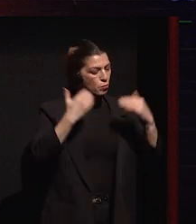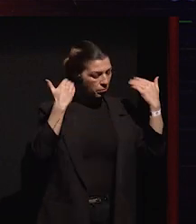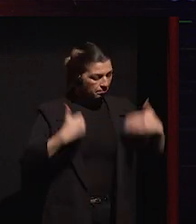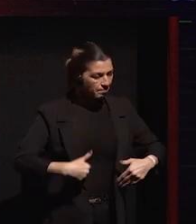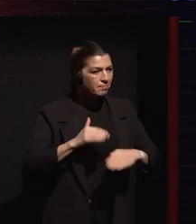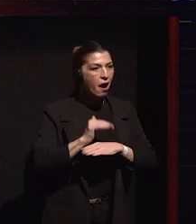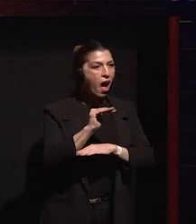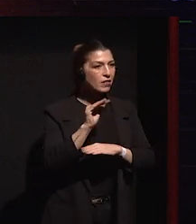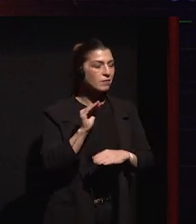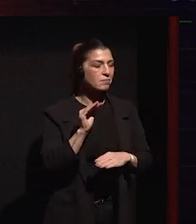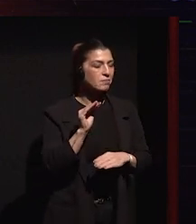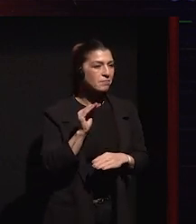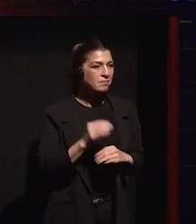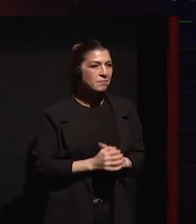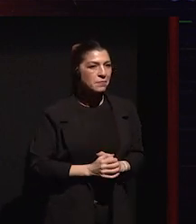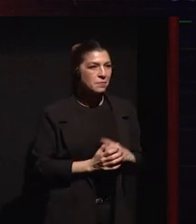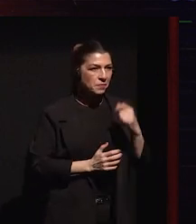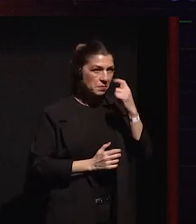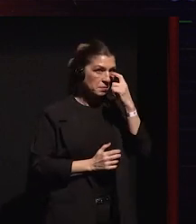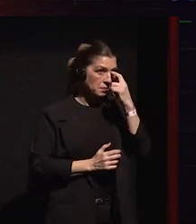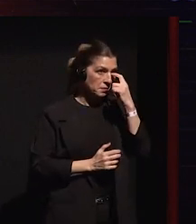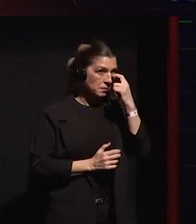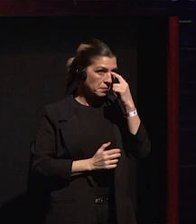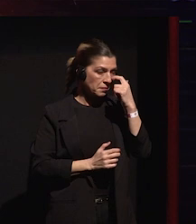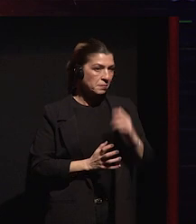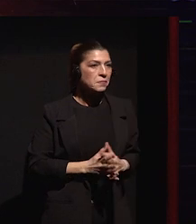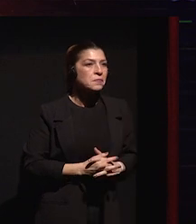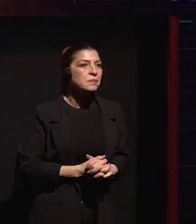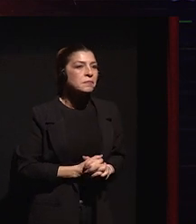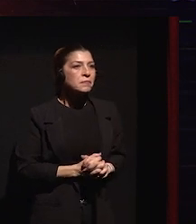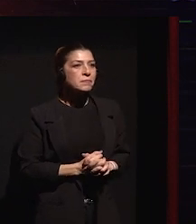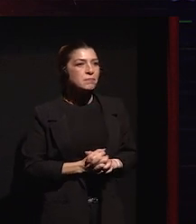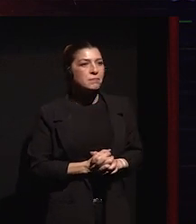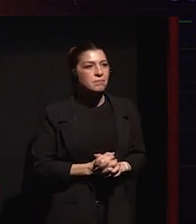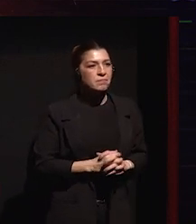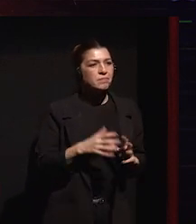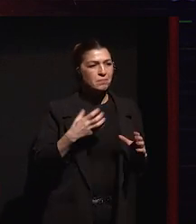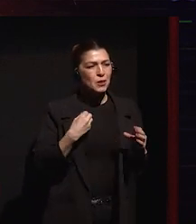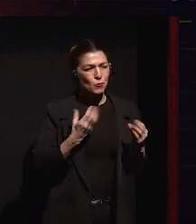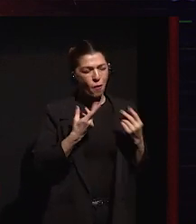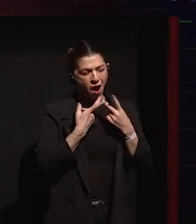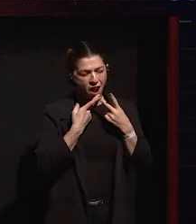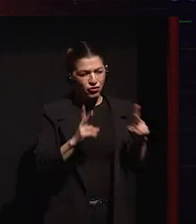I needed to...be very honest with my own friends,